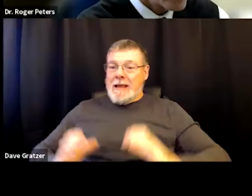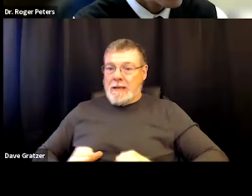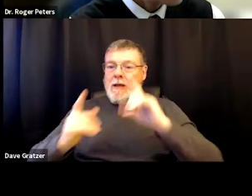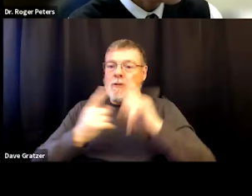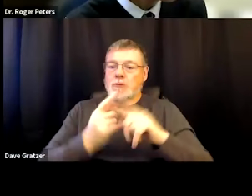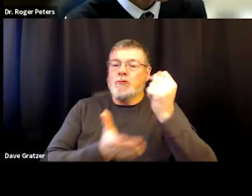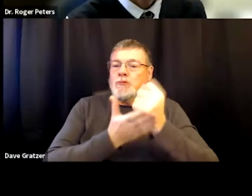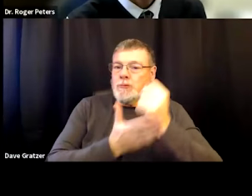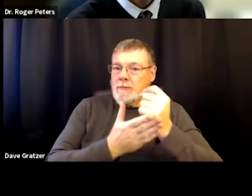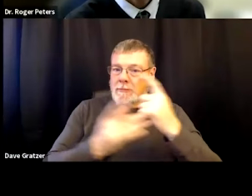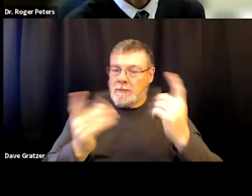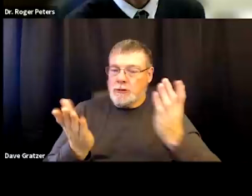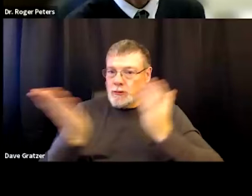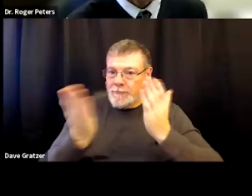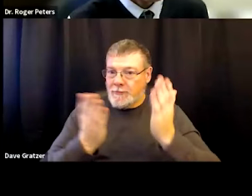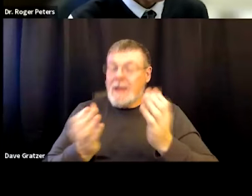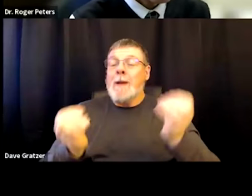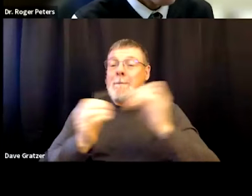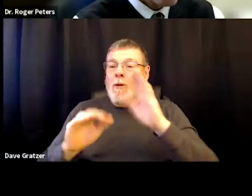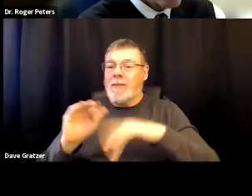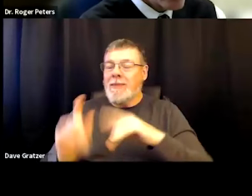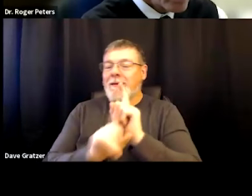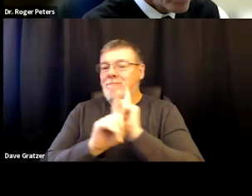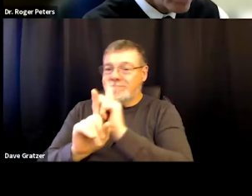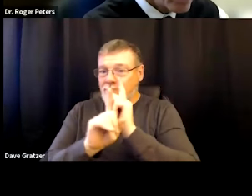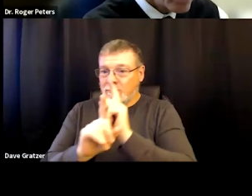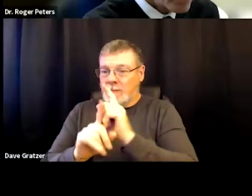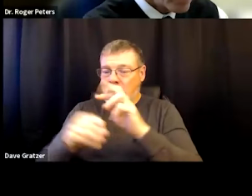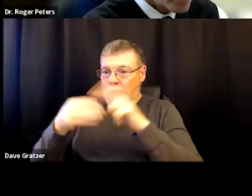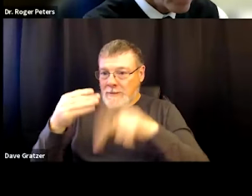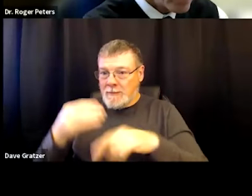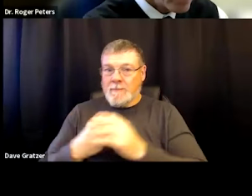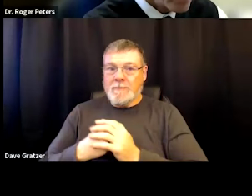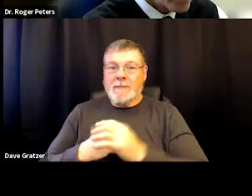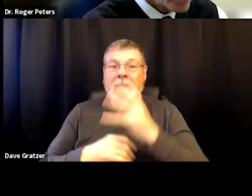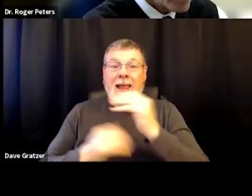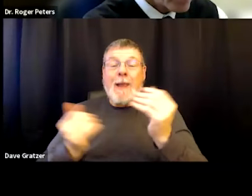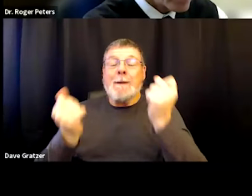and more effective treatment and supervision outcomes, as well as many other needed services